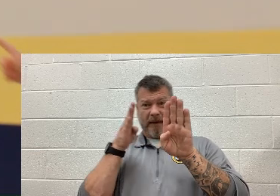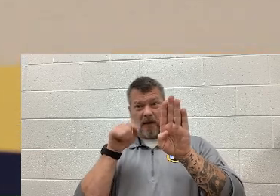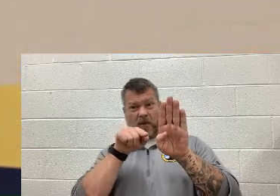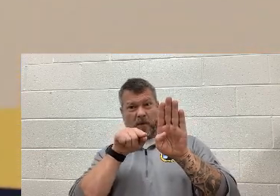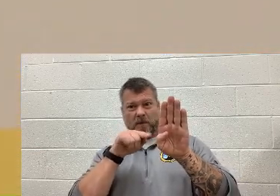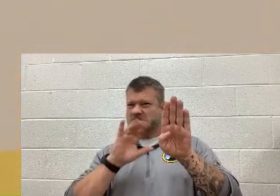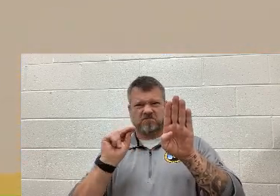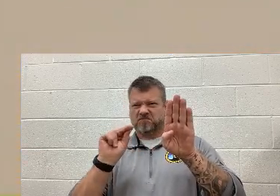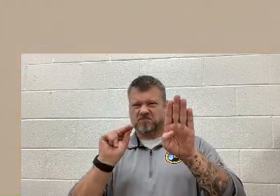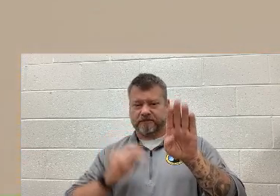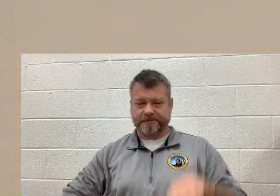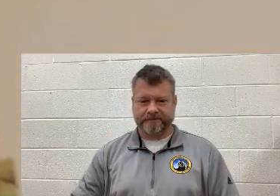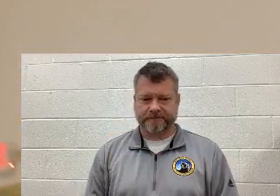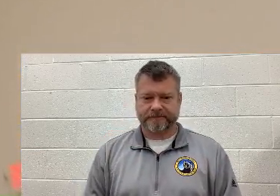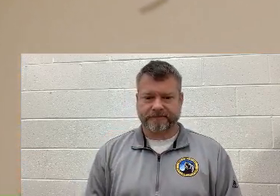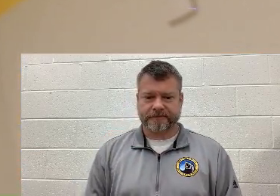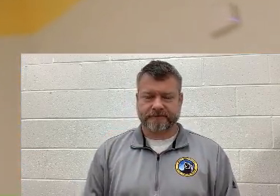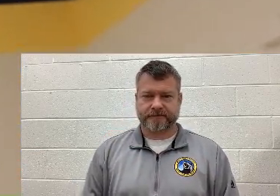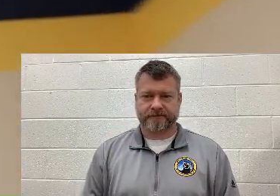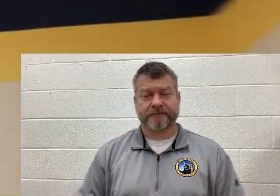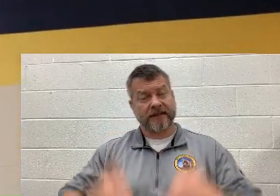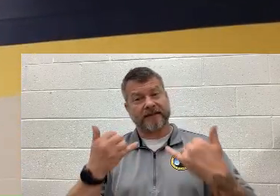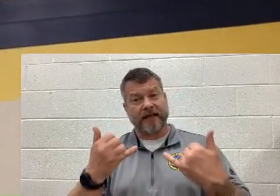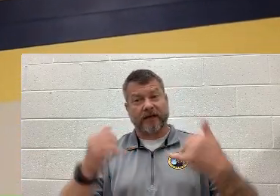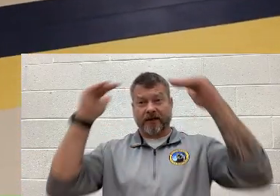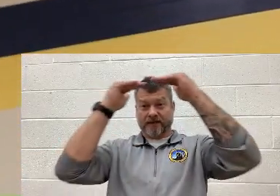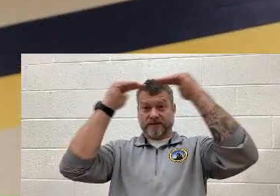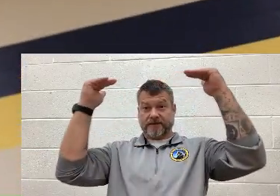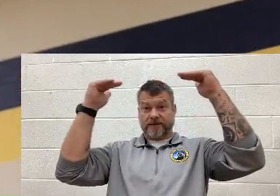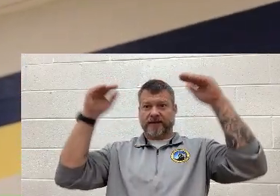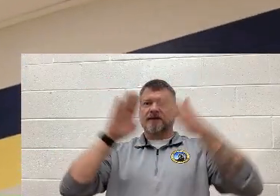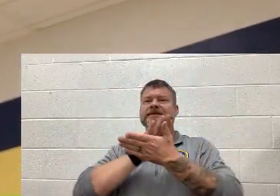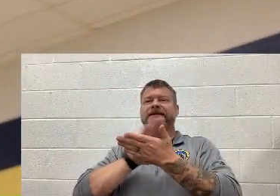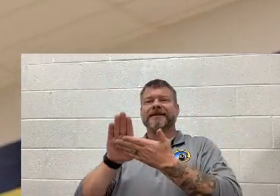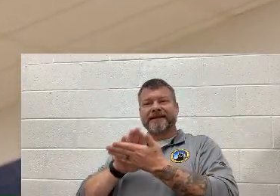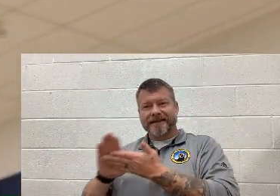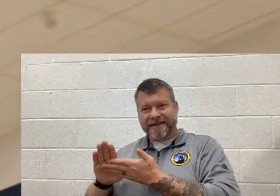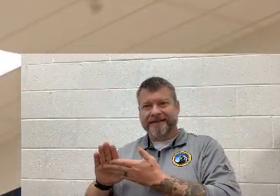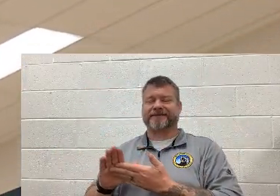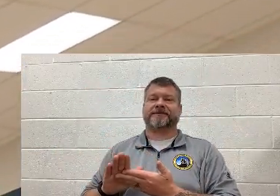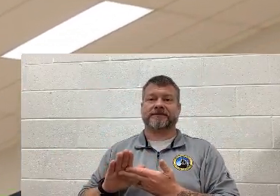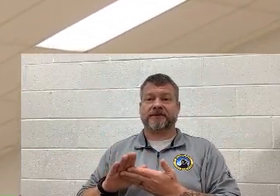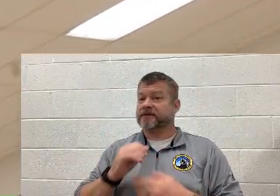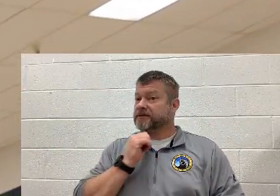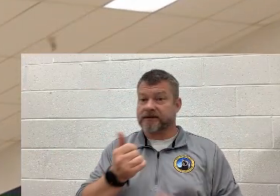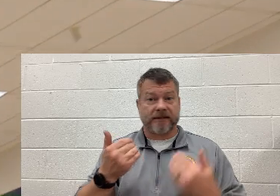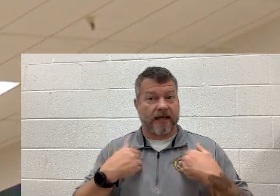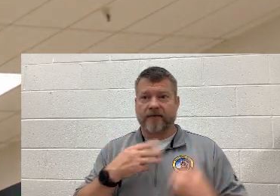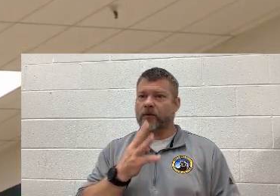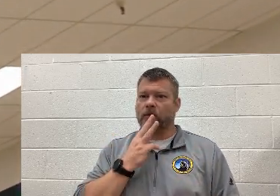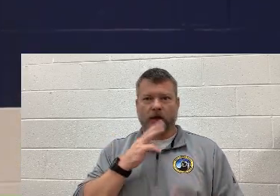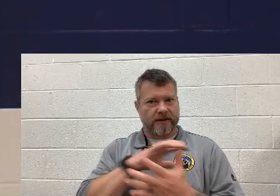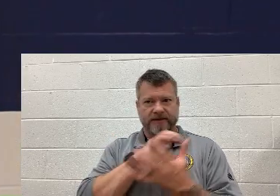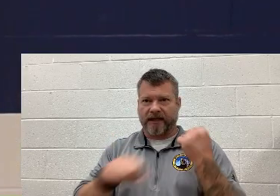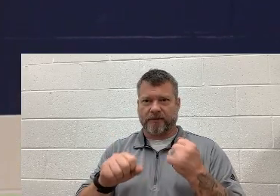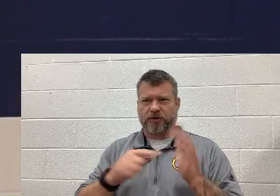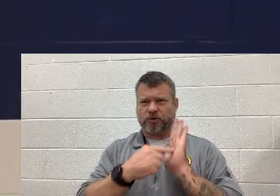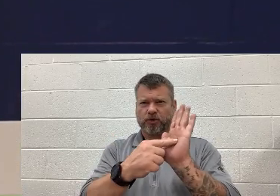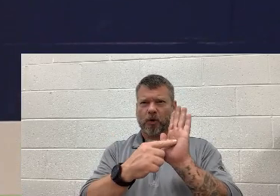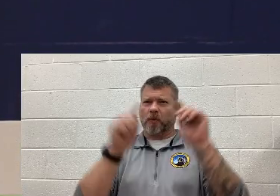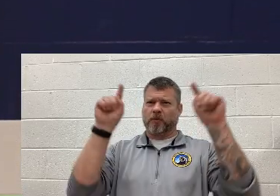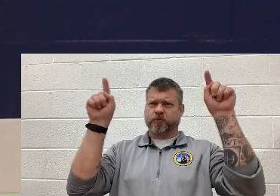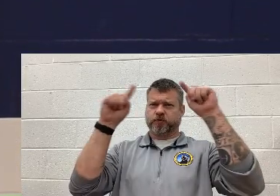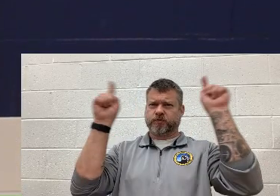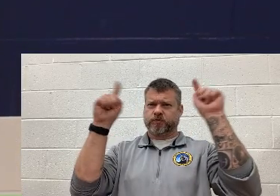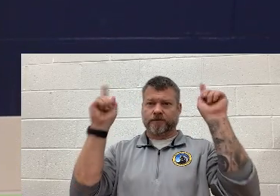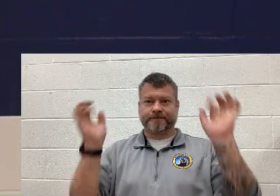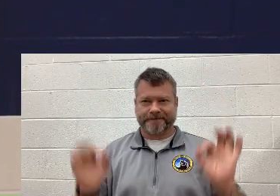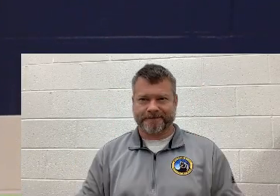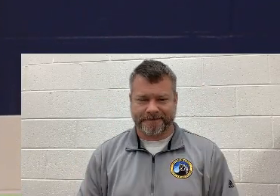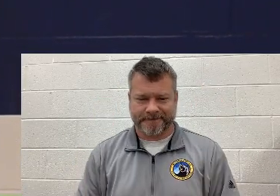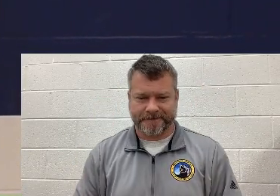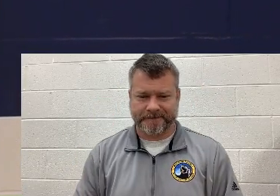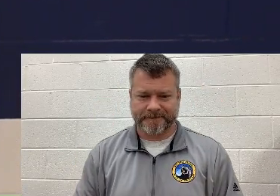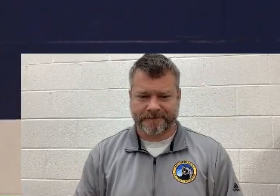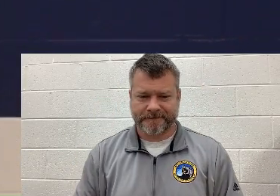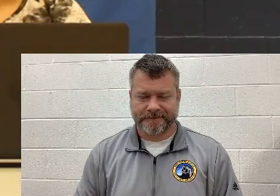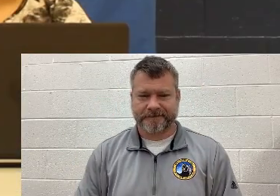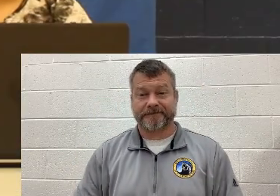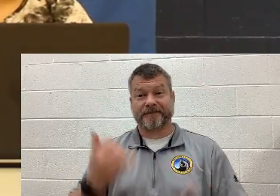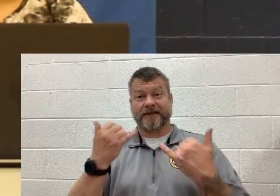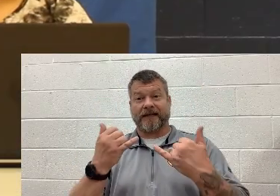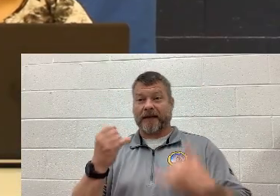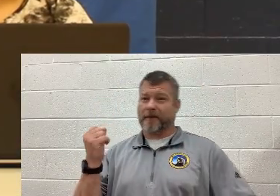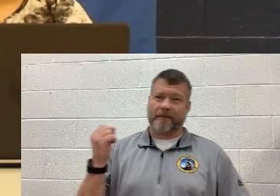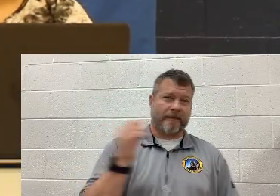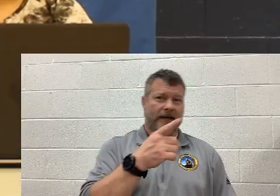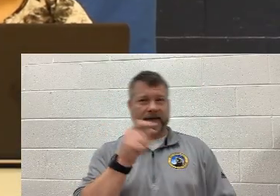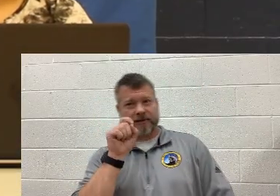damage now back to you. Next up we have sports with